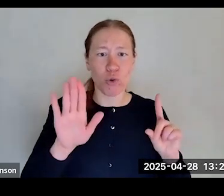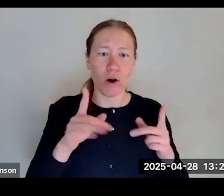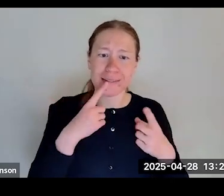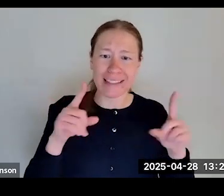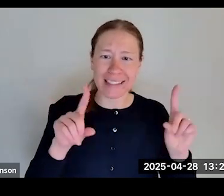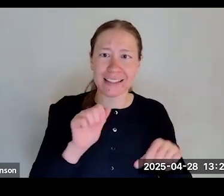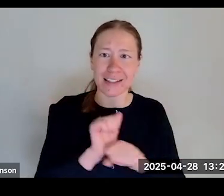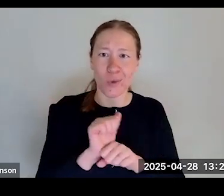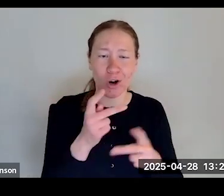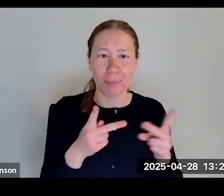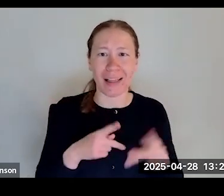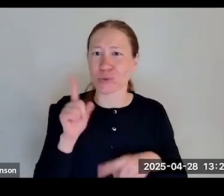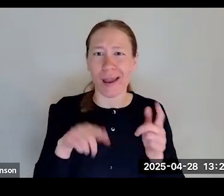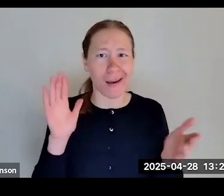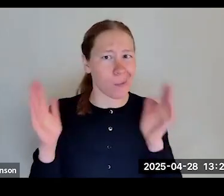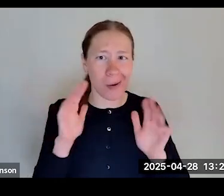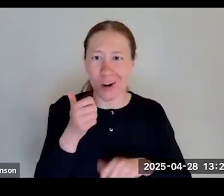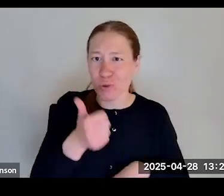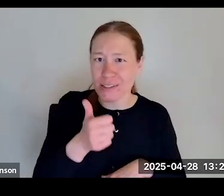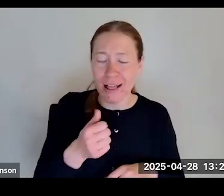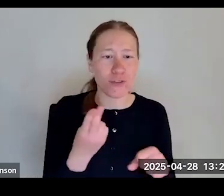don't compare yourself and utilize that benefit to do so.